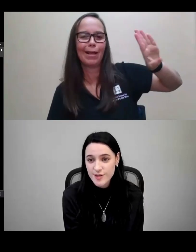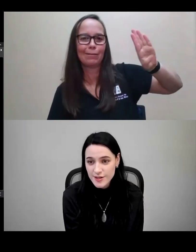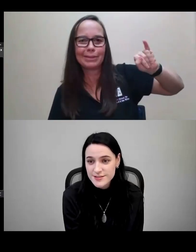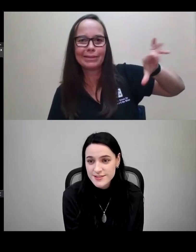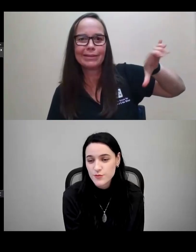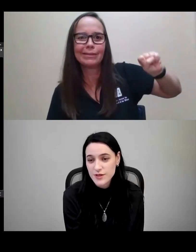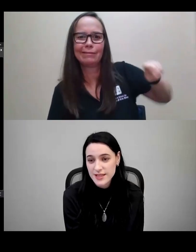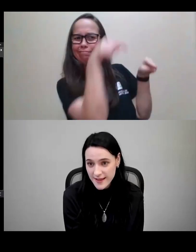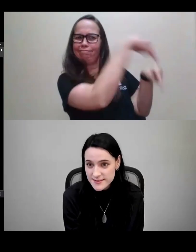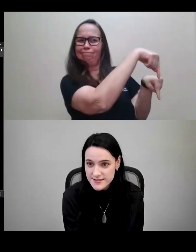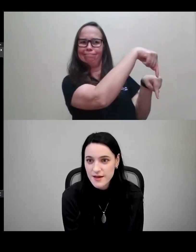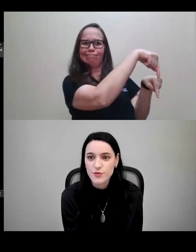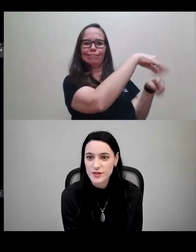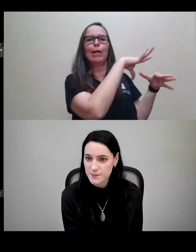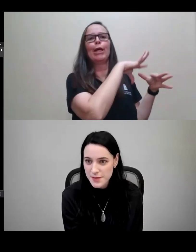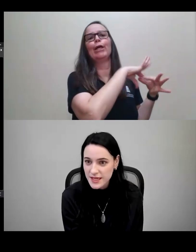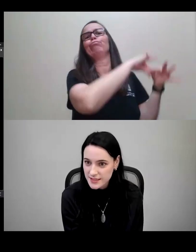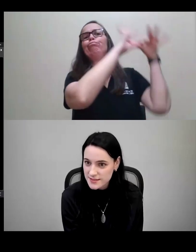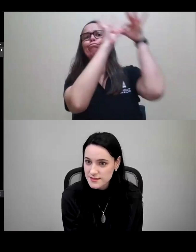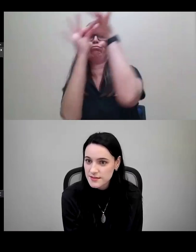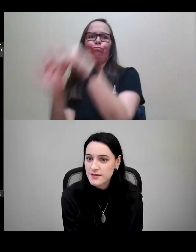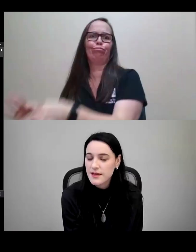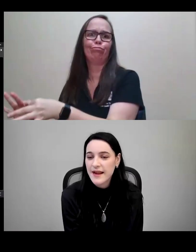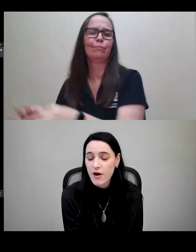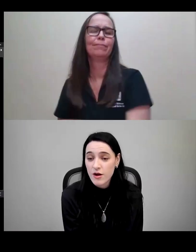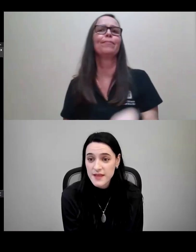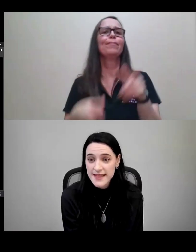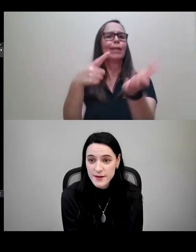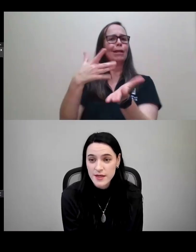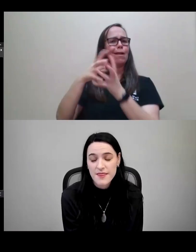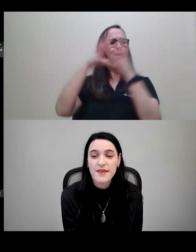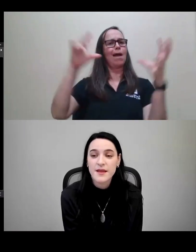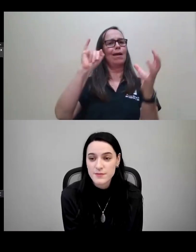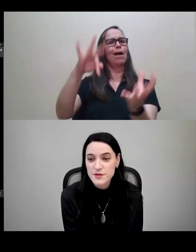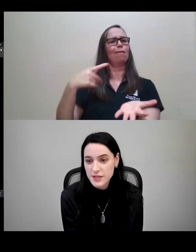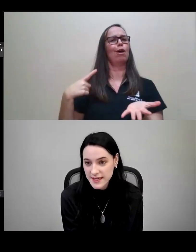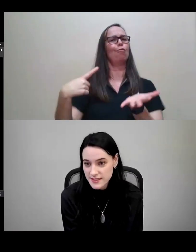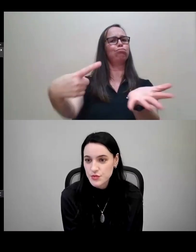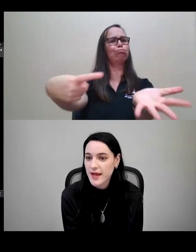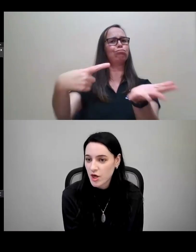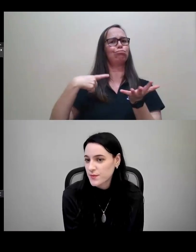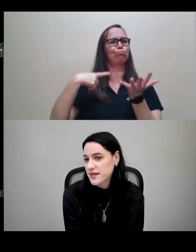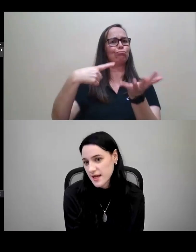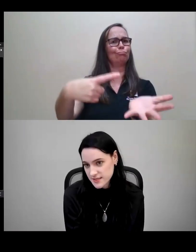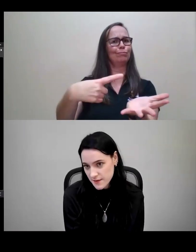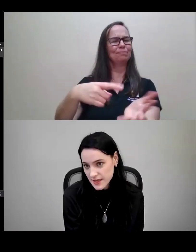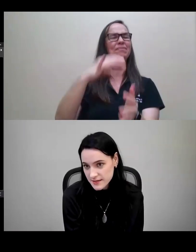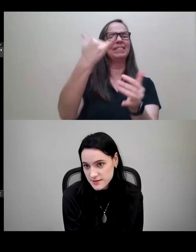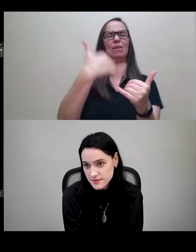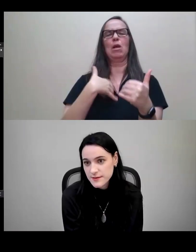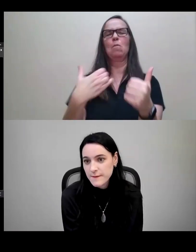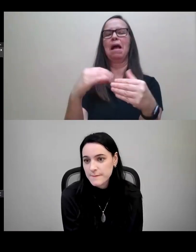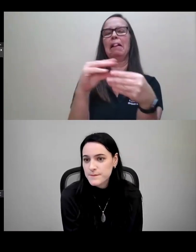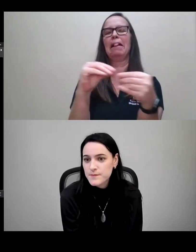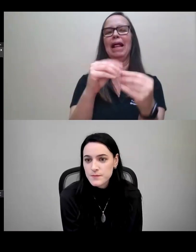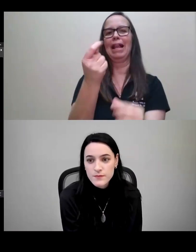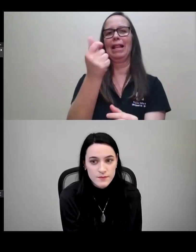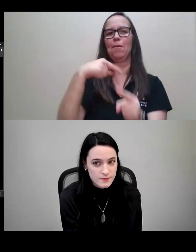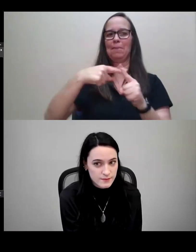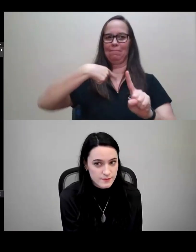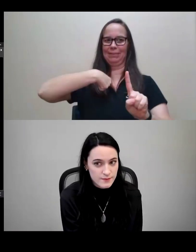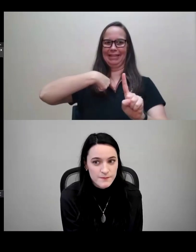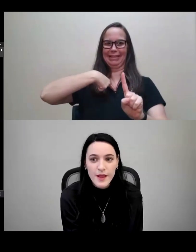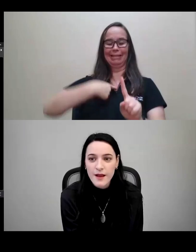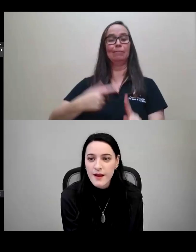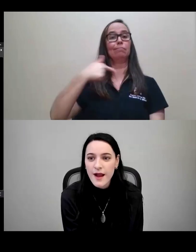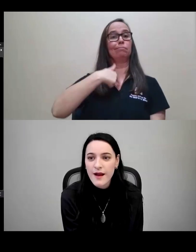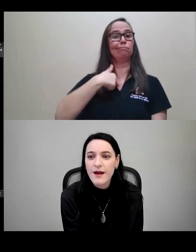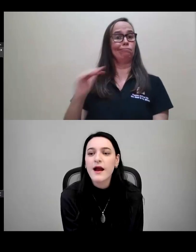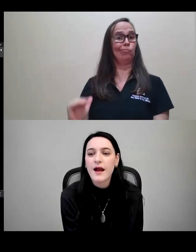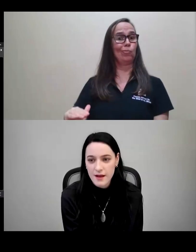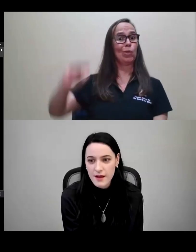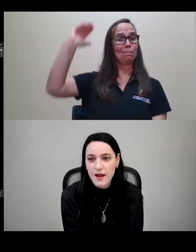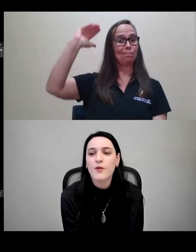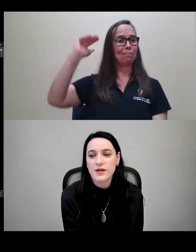that starts with ASL with BICS and all that can then be related to CALP in academics.